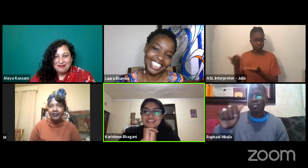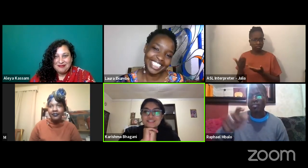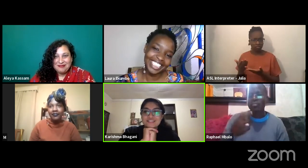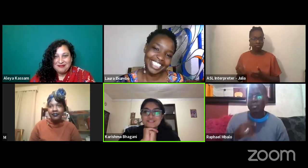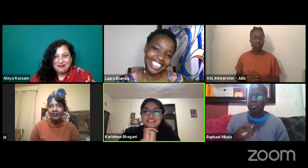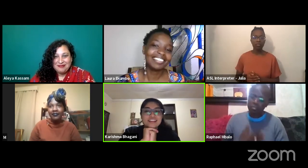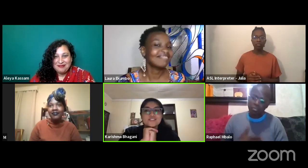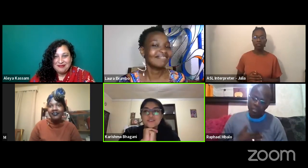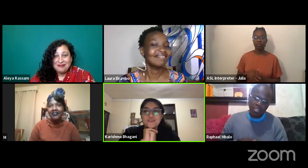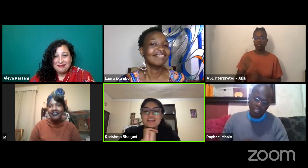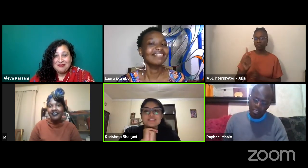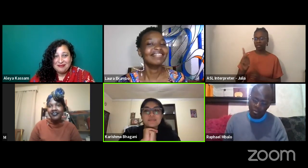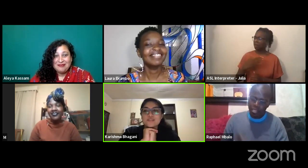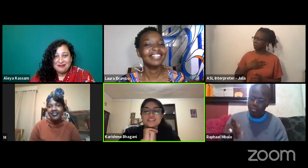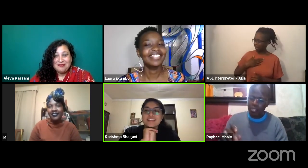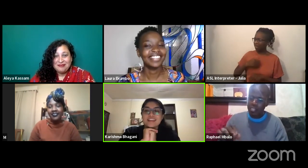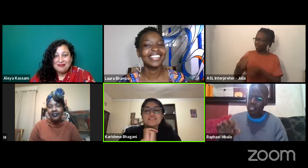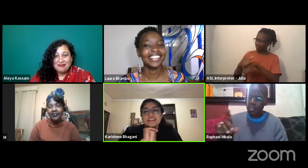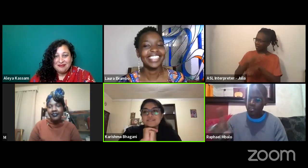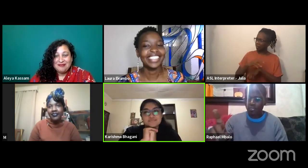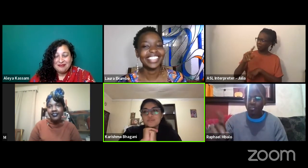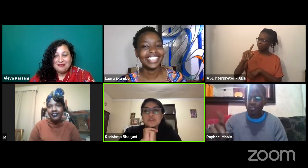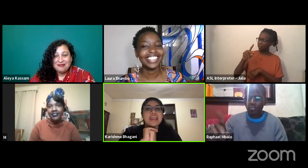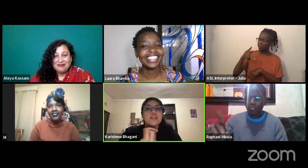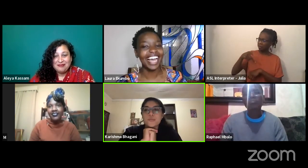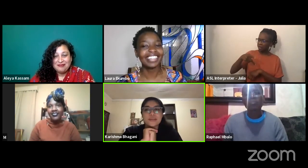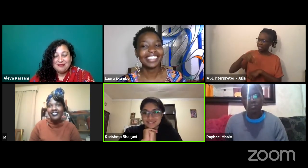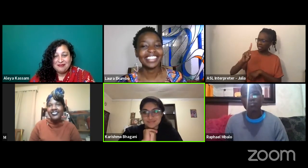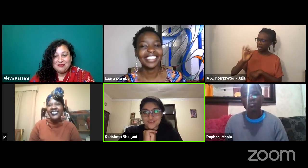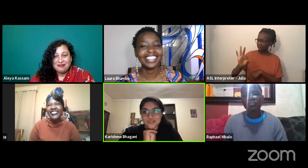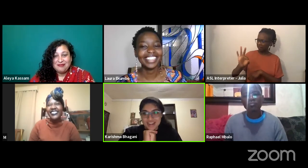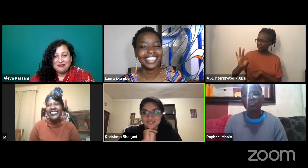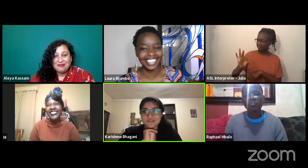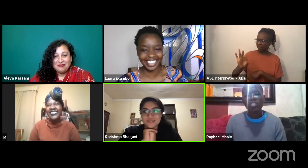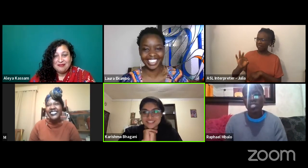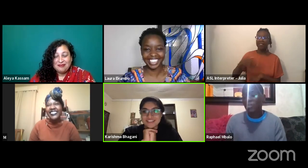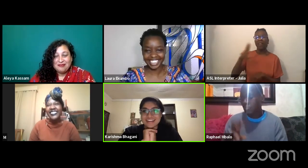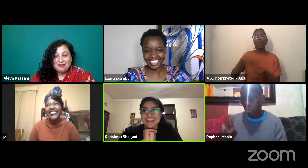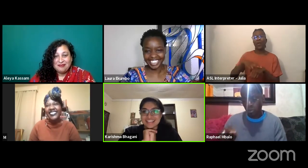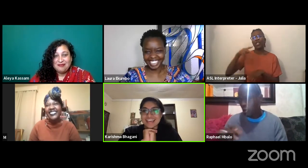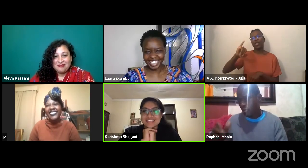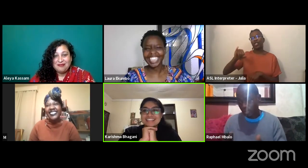that is so the minute you said that I was like, yeah, nobody else but Janet would do something like that.